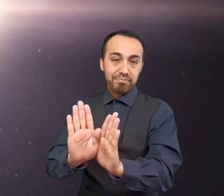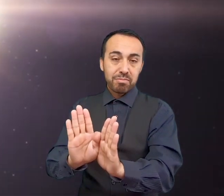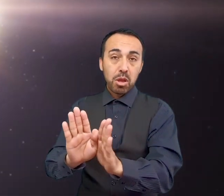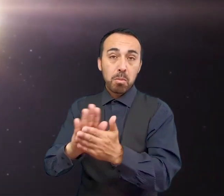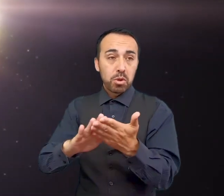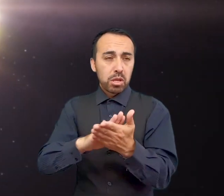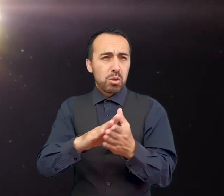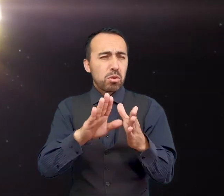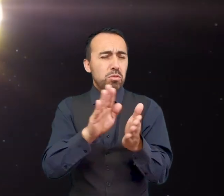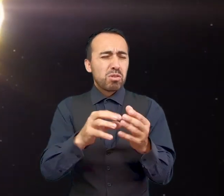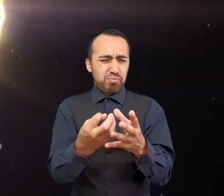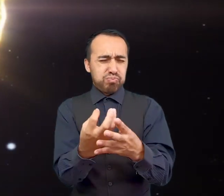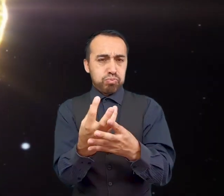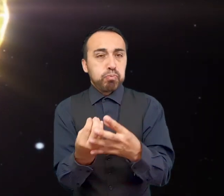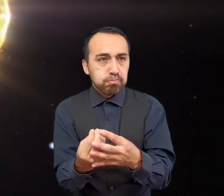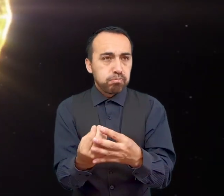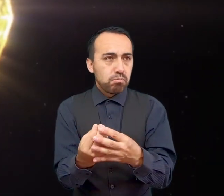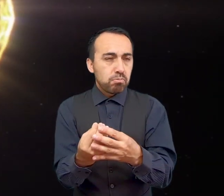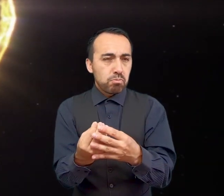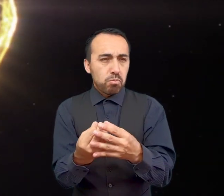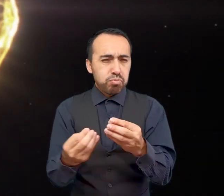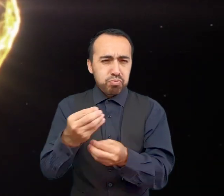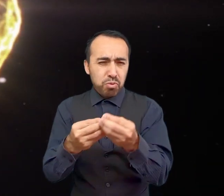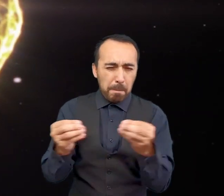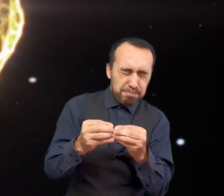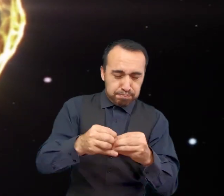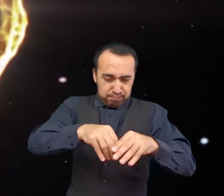the galaxies in which they reside. Their extreme brightness at peak makes them